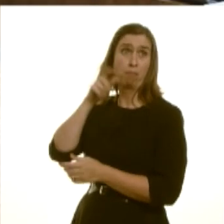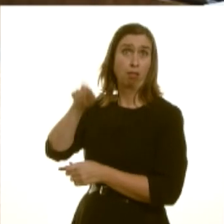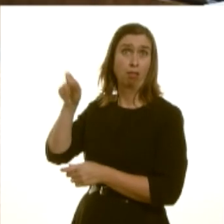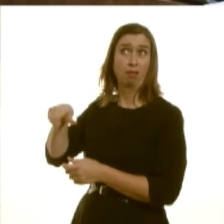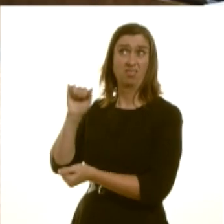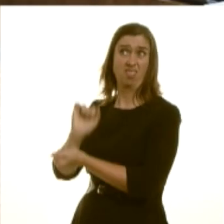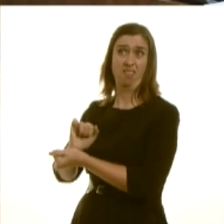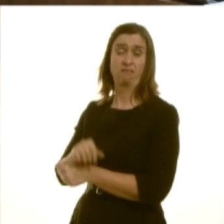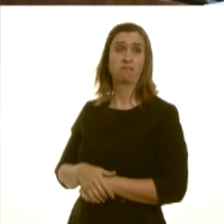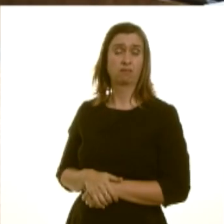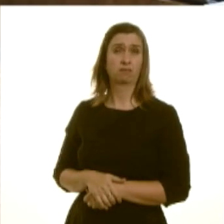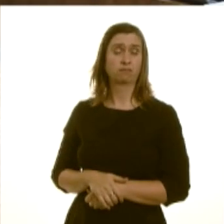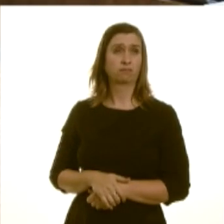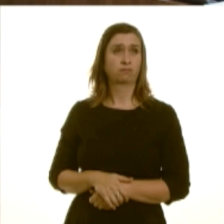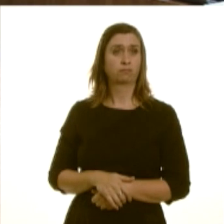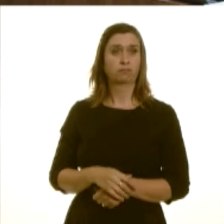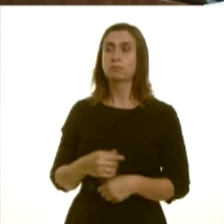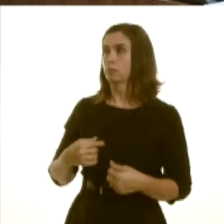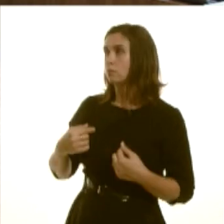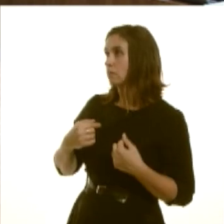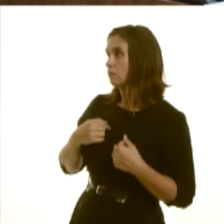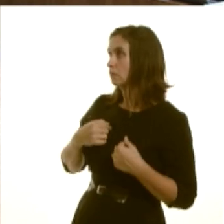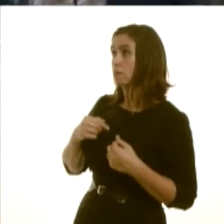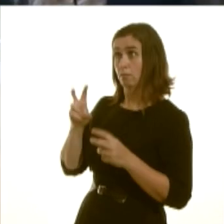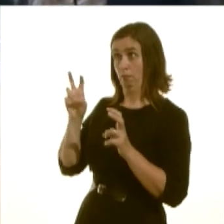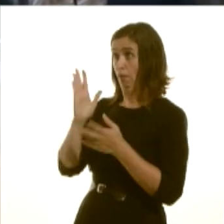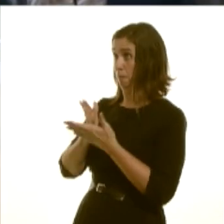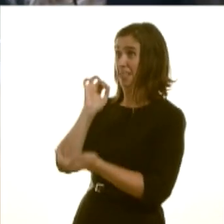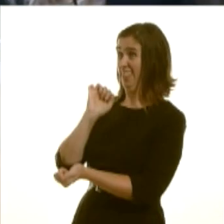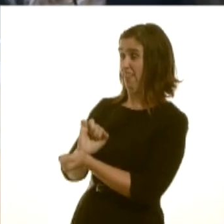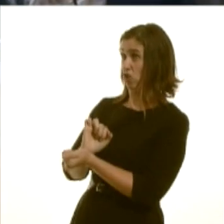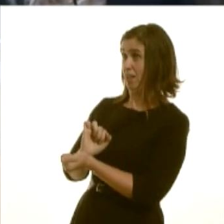work to tackle this crime, which we prefer to call slavery. Our Wales anti-slavery leadership